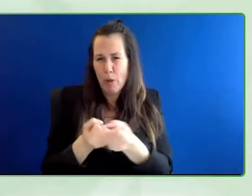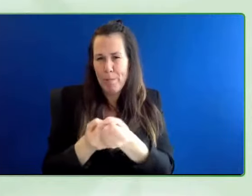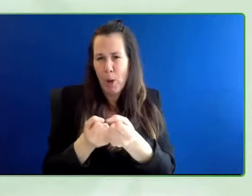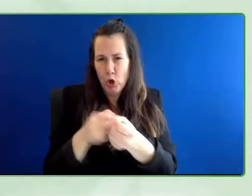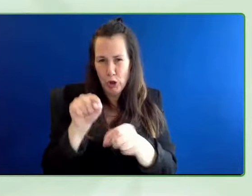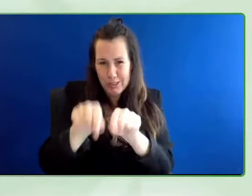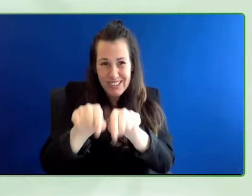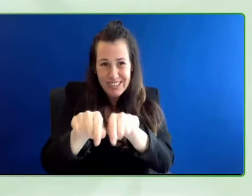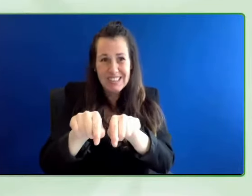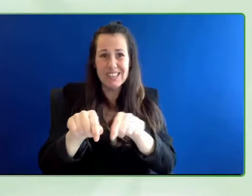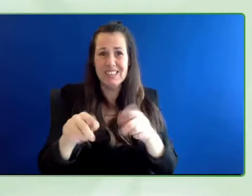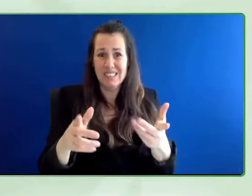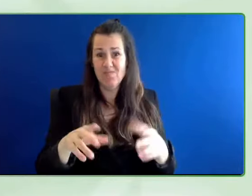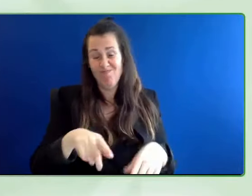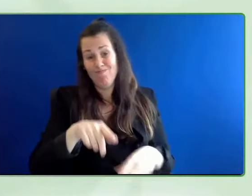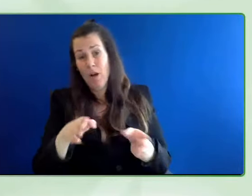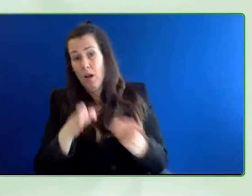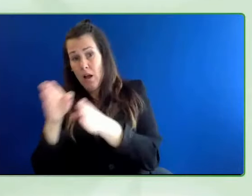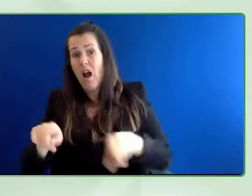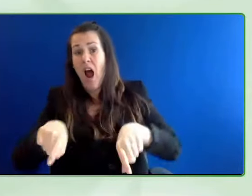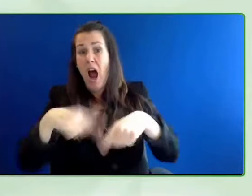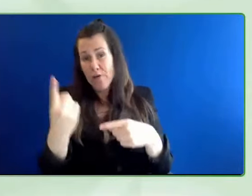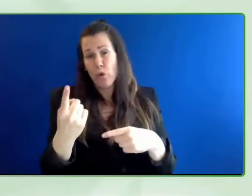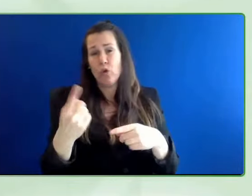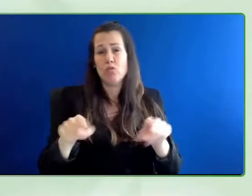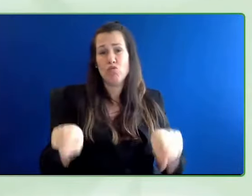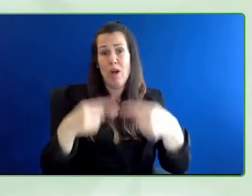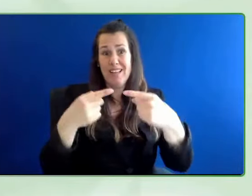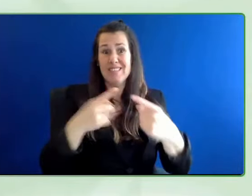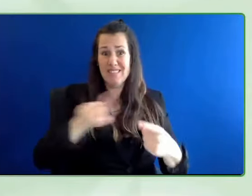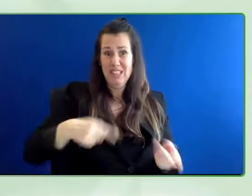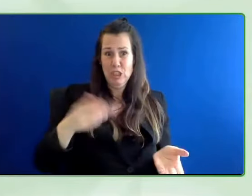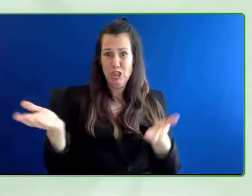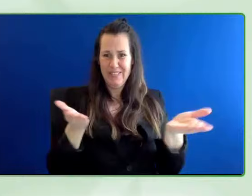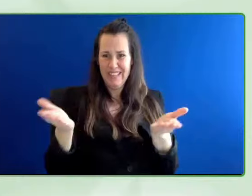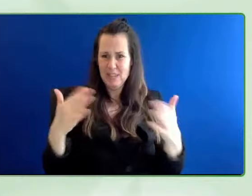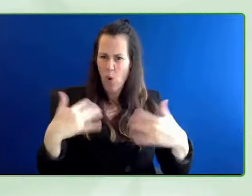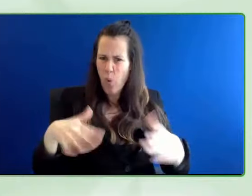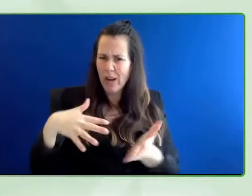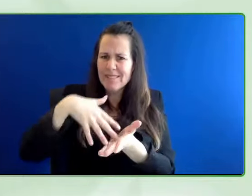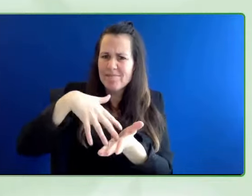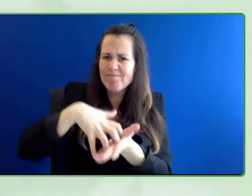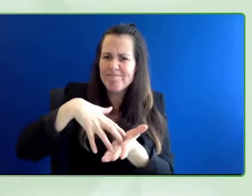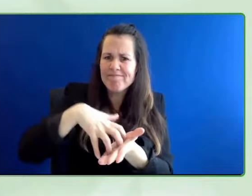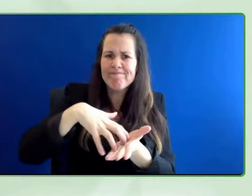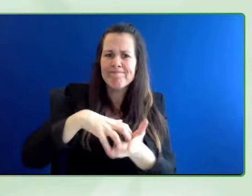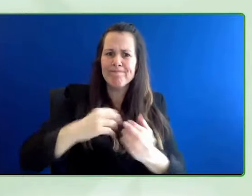to become professionals. So we have some opportunities but it's not systematic. That's what I would say.